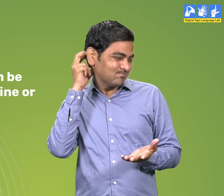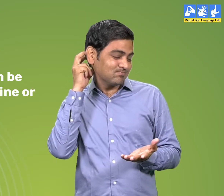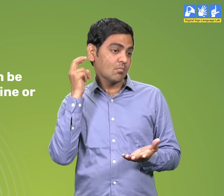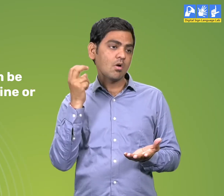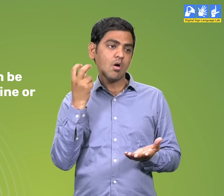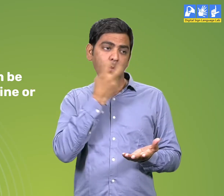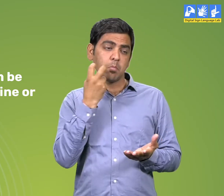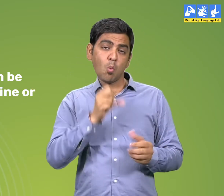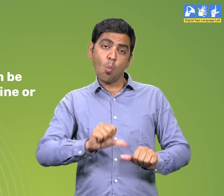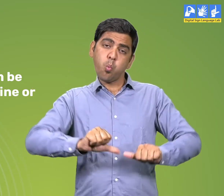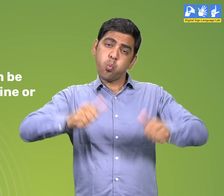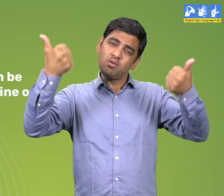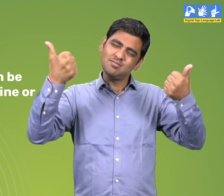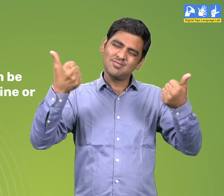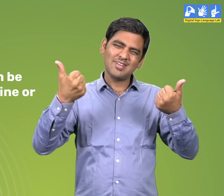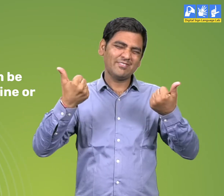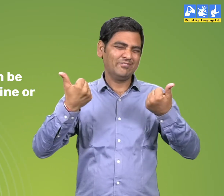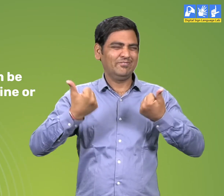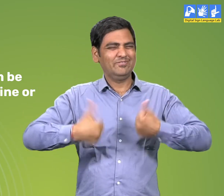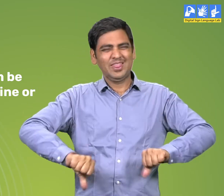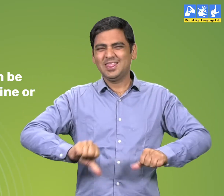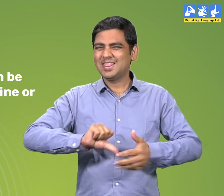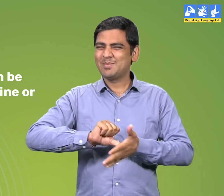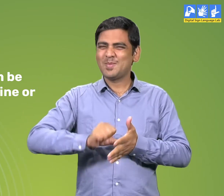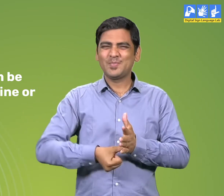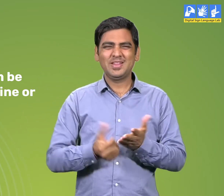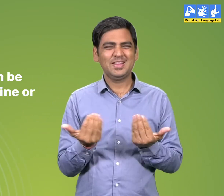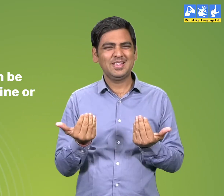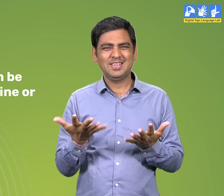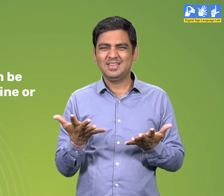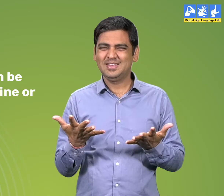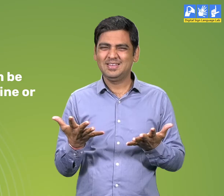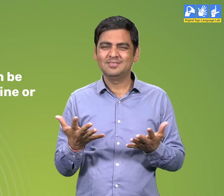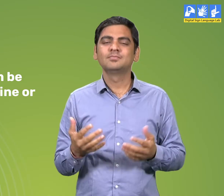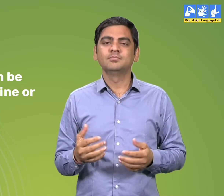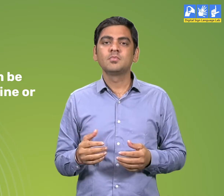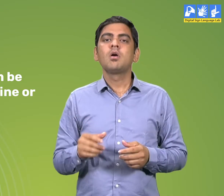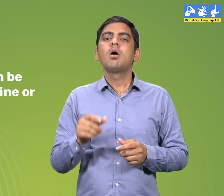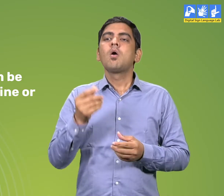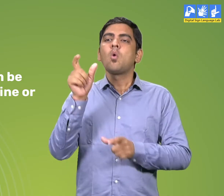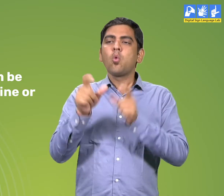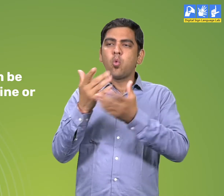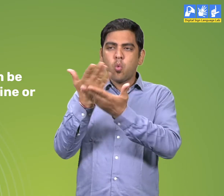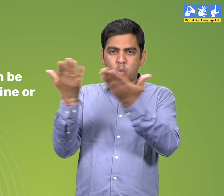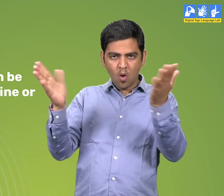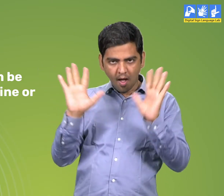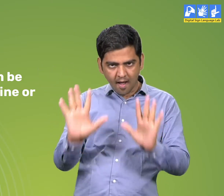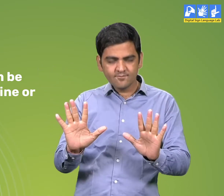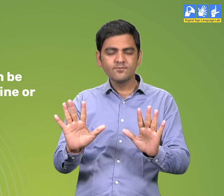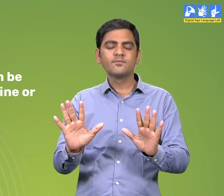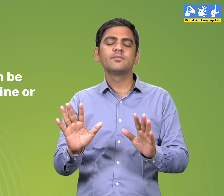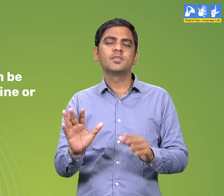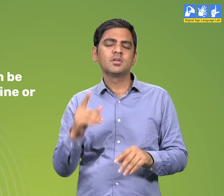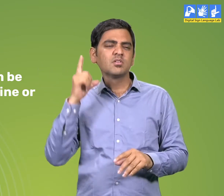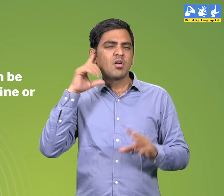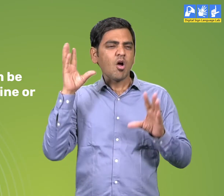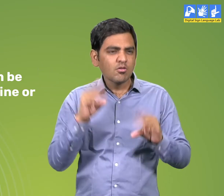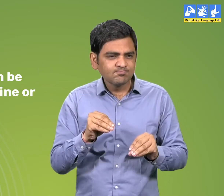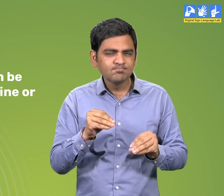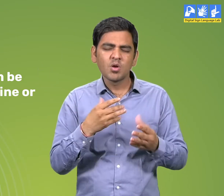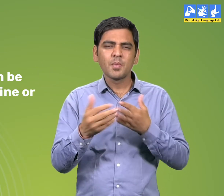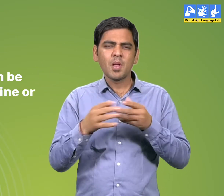Cochlear implant surgery is the most common which has not been much effective.